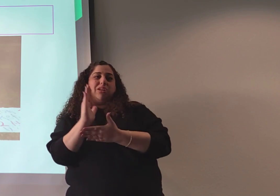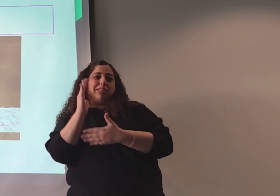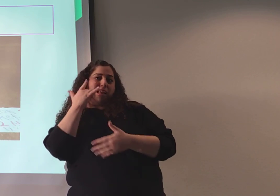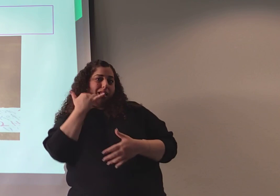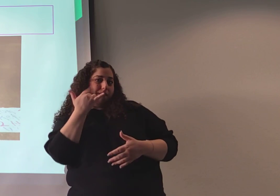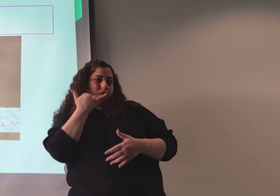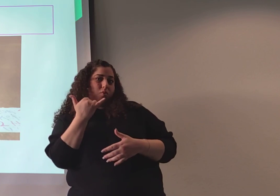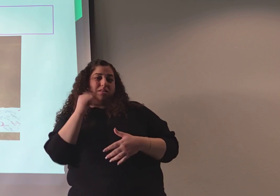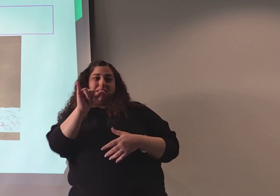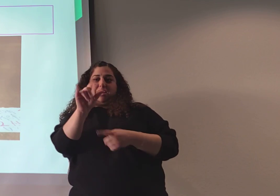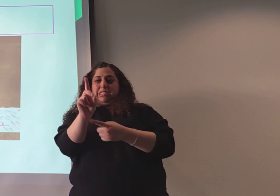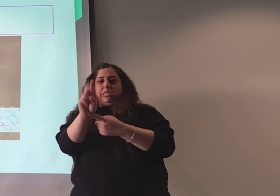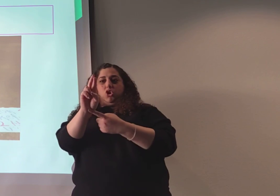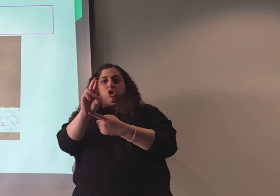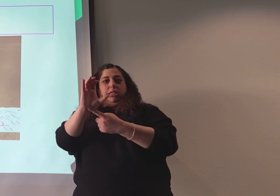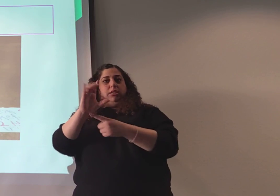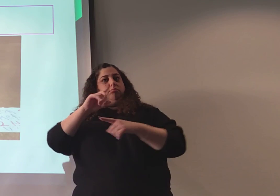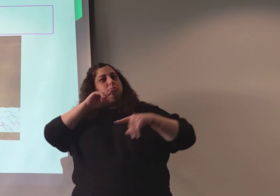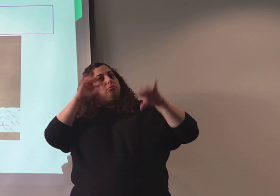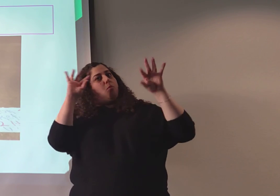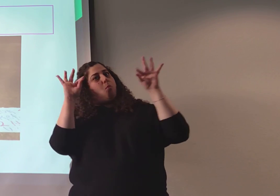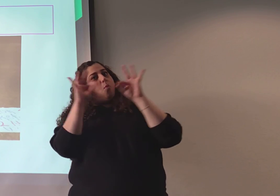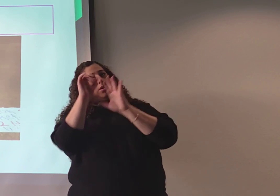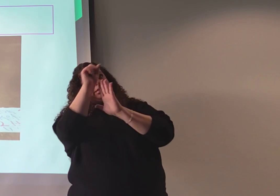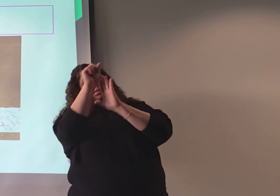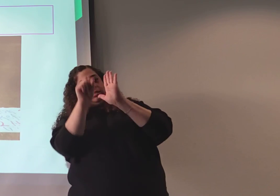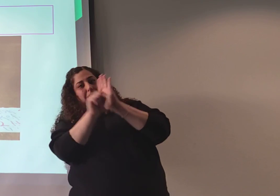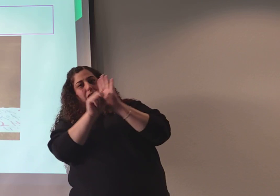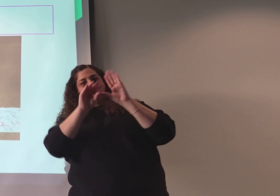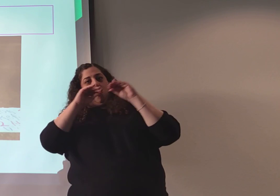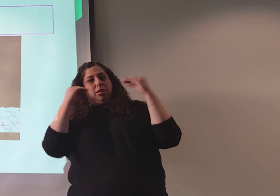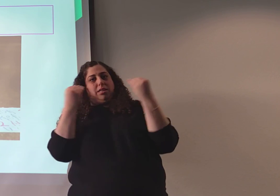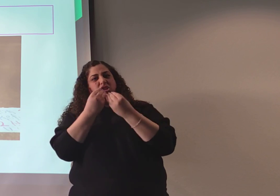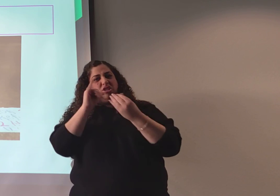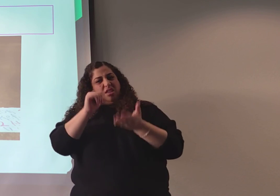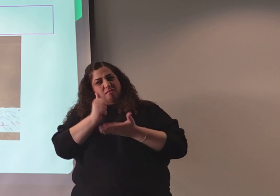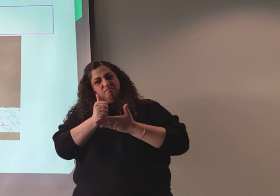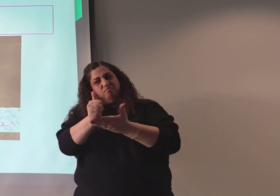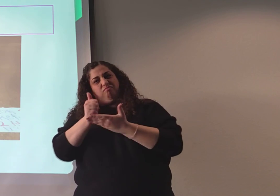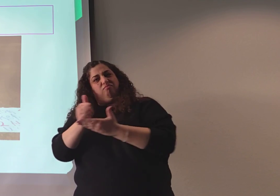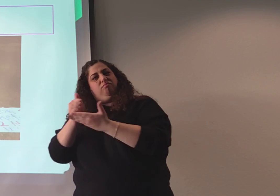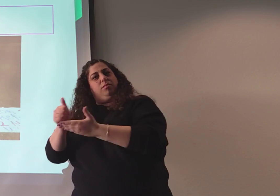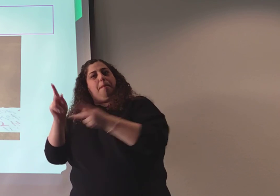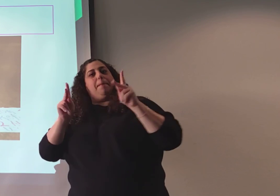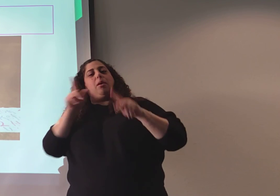can look for that too. That would answer those questions. And you just want to talk to an attorney about it.